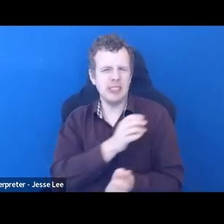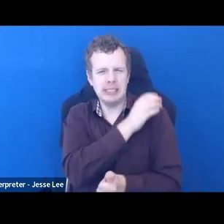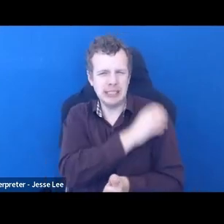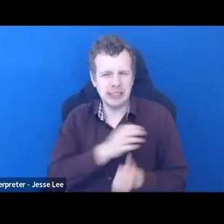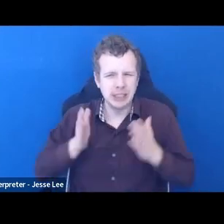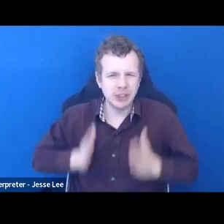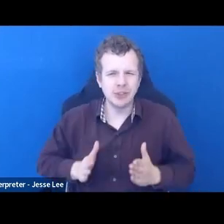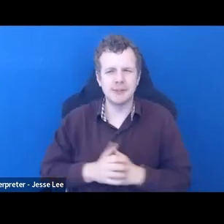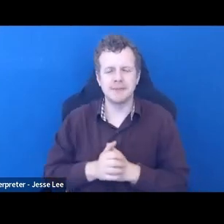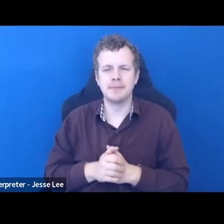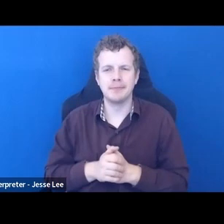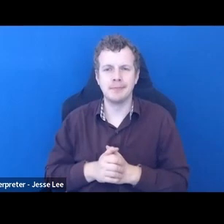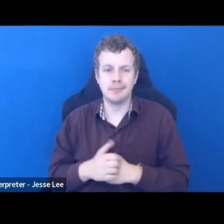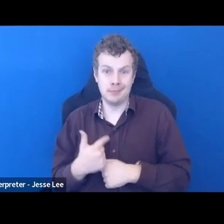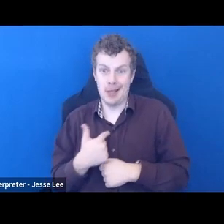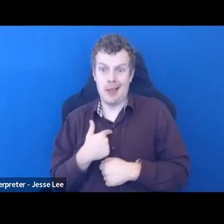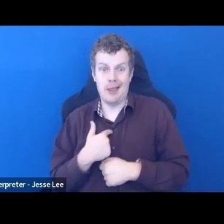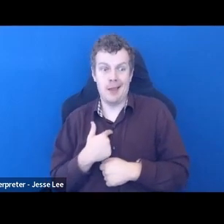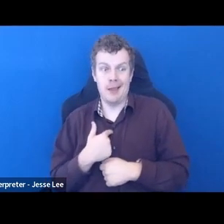And a person who trains future clinicians.